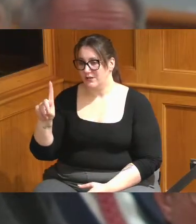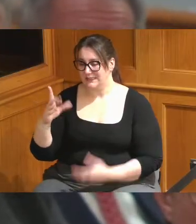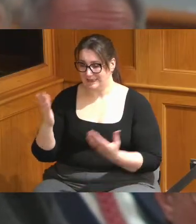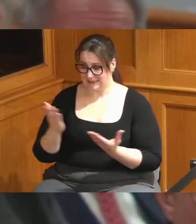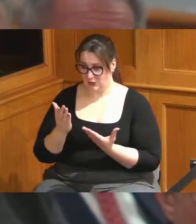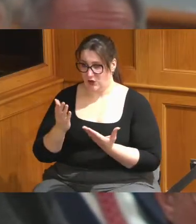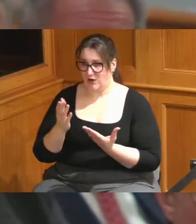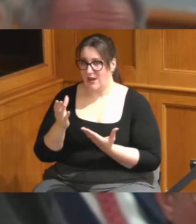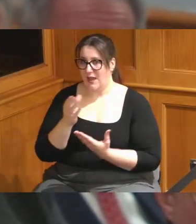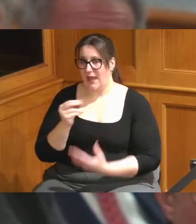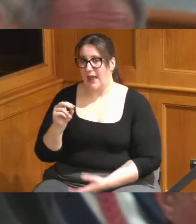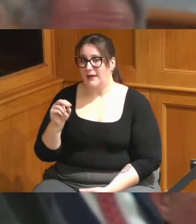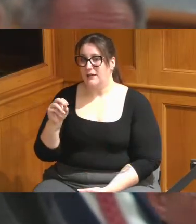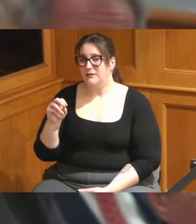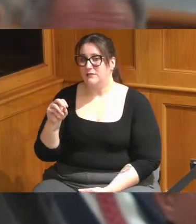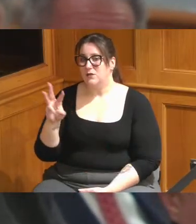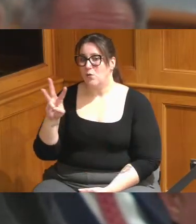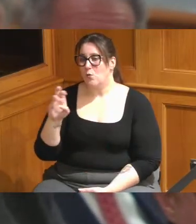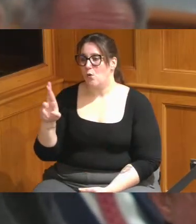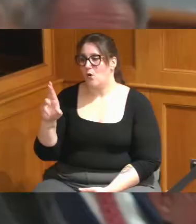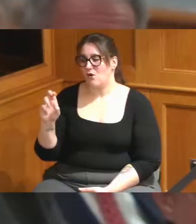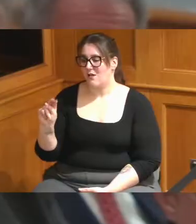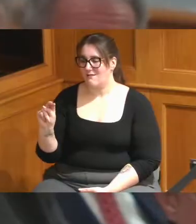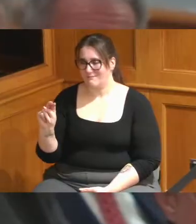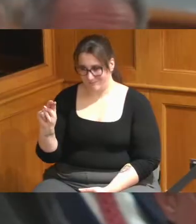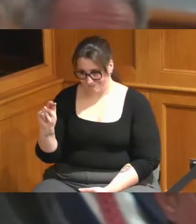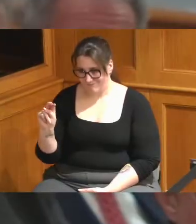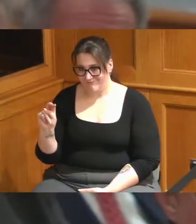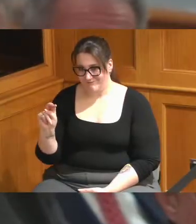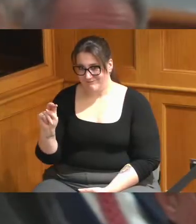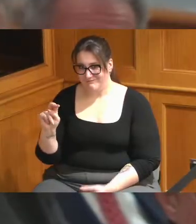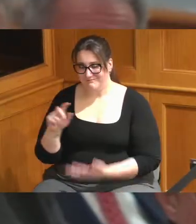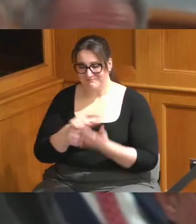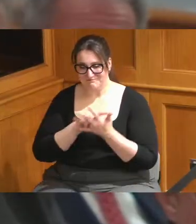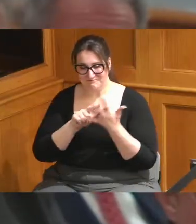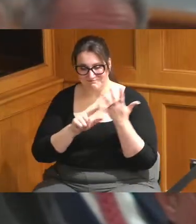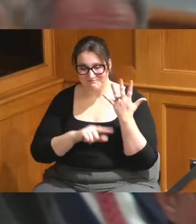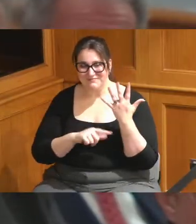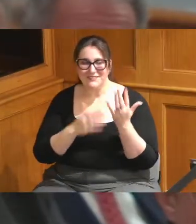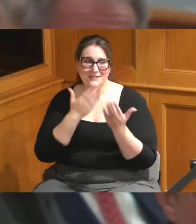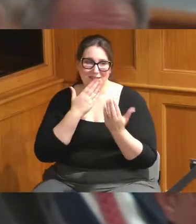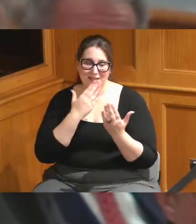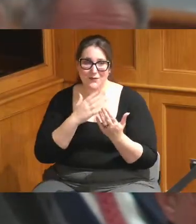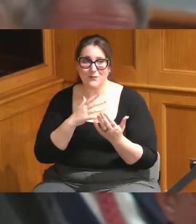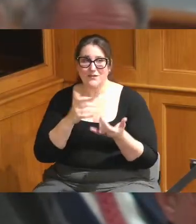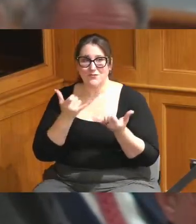And Murray Monroe with THP is here. And with that, I'll turn it over to Andrew. Thank you.